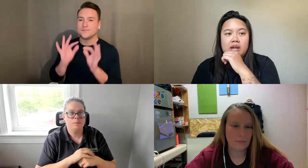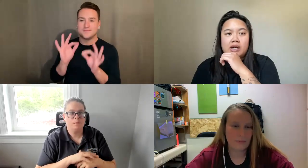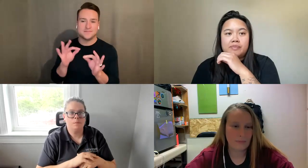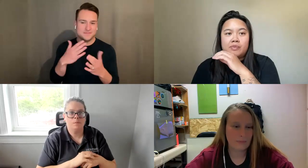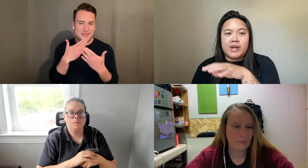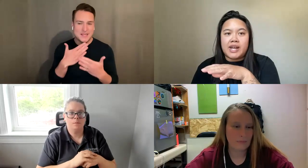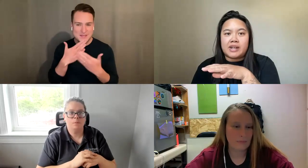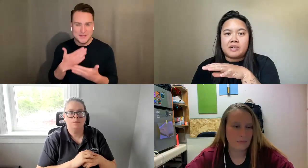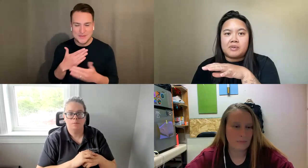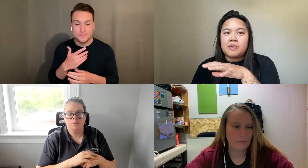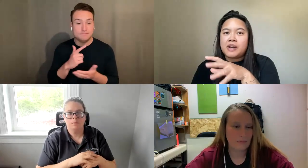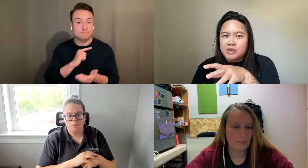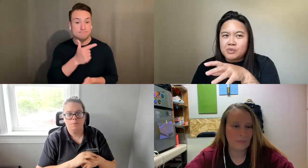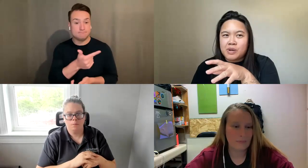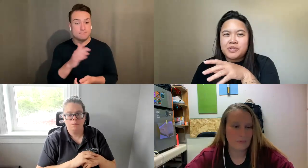Renee, what about you?